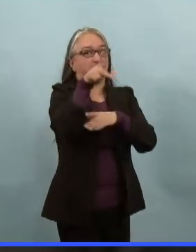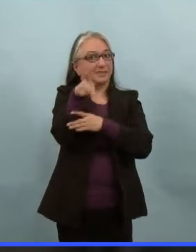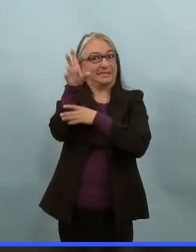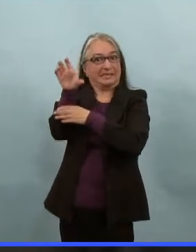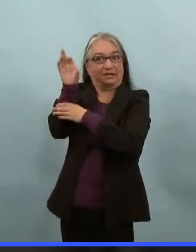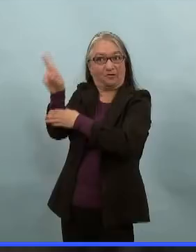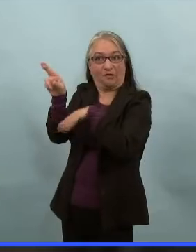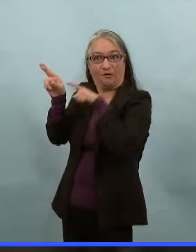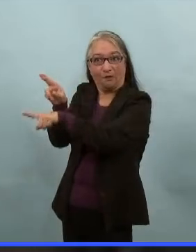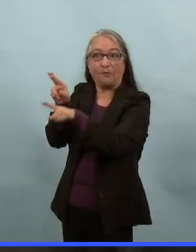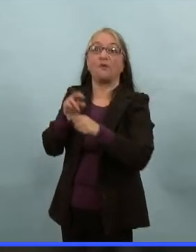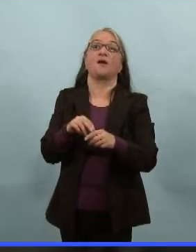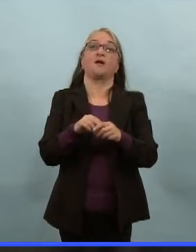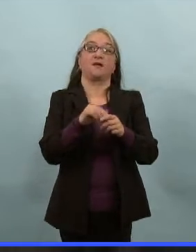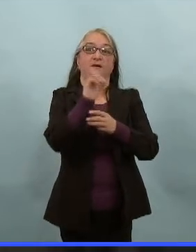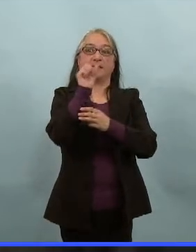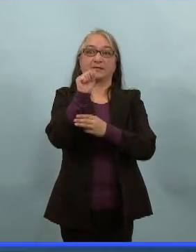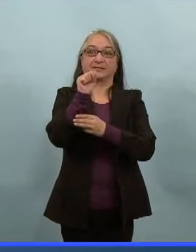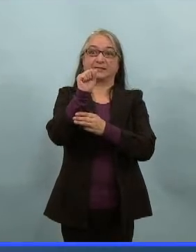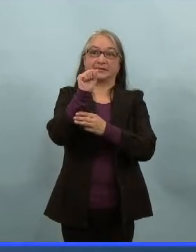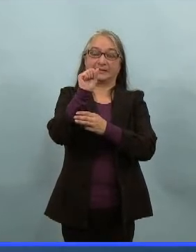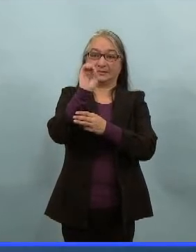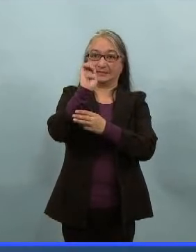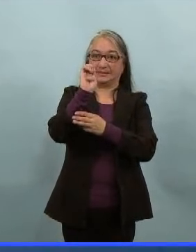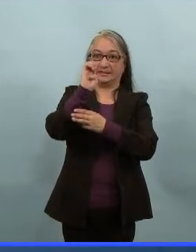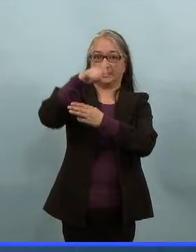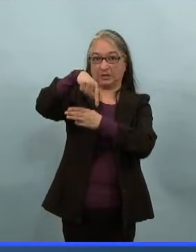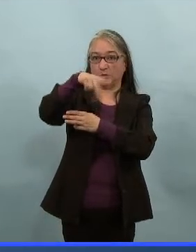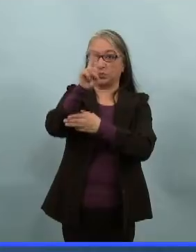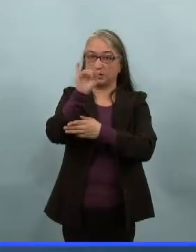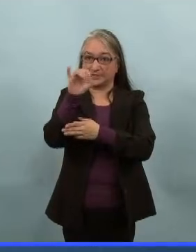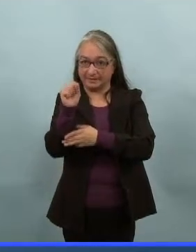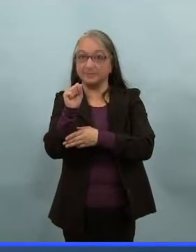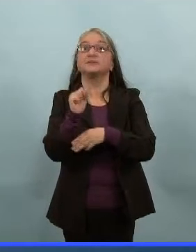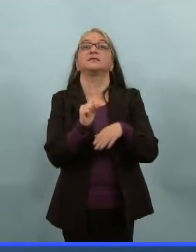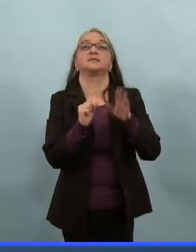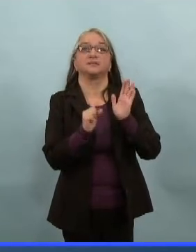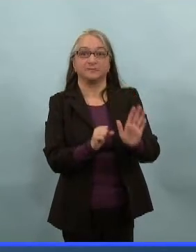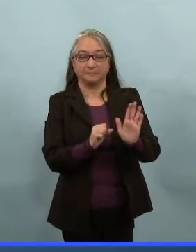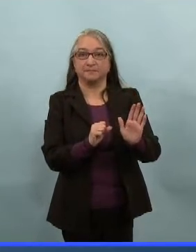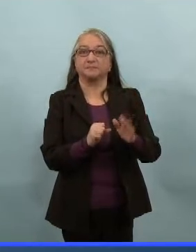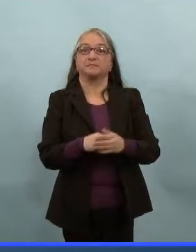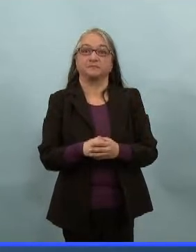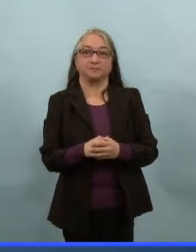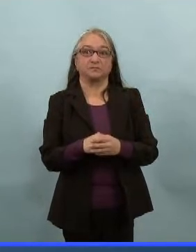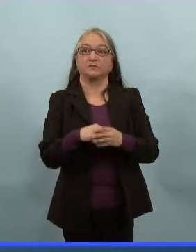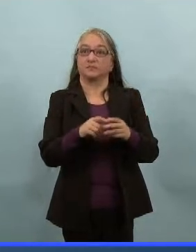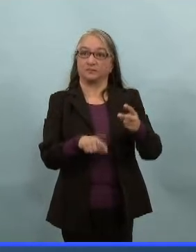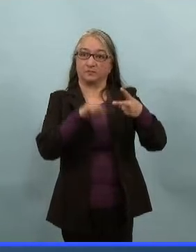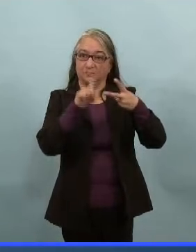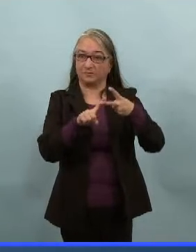we are looking for it okay and then can you speak about reinfection then how how much reinfection